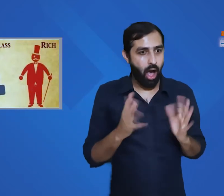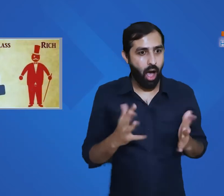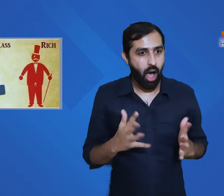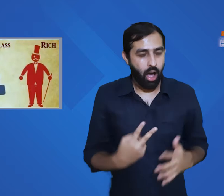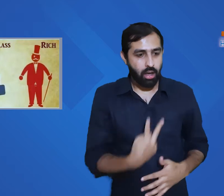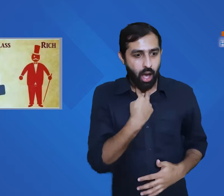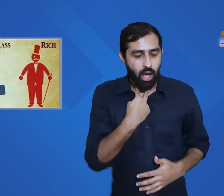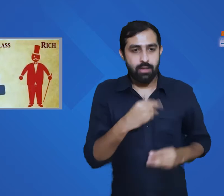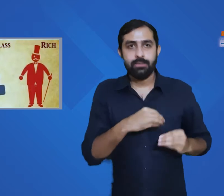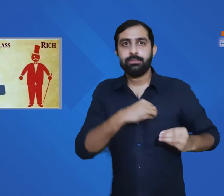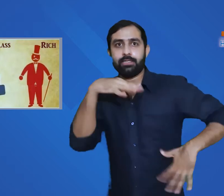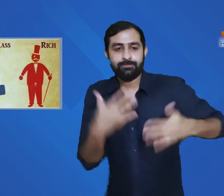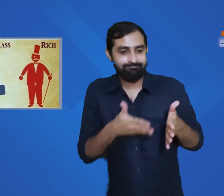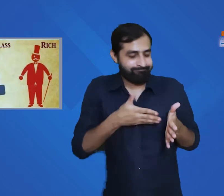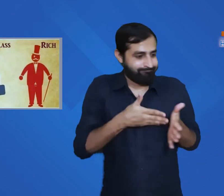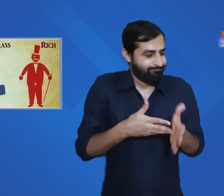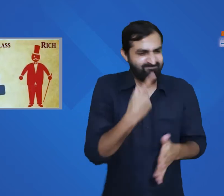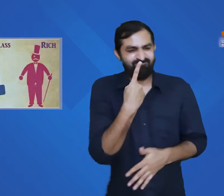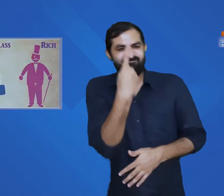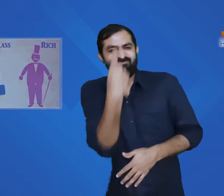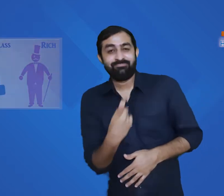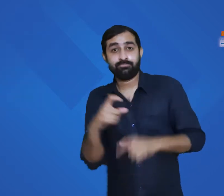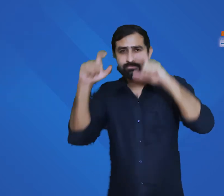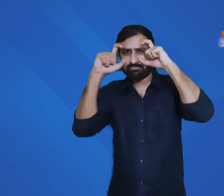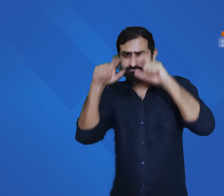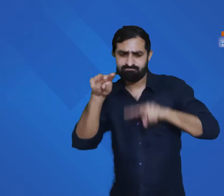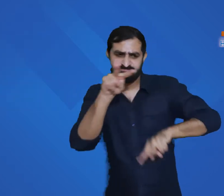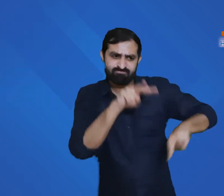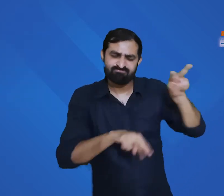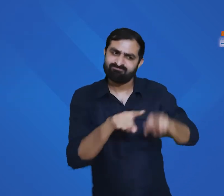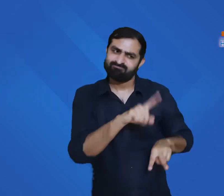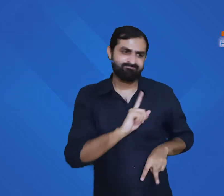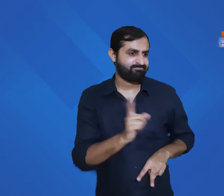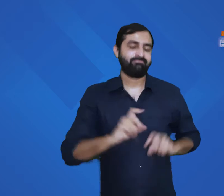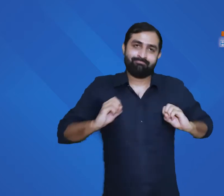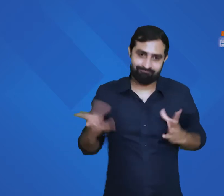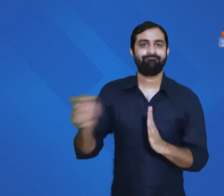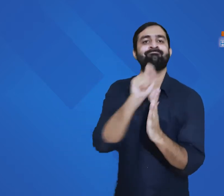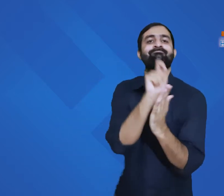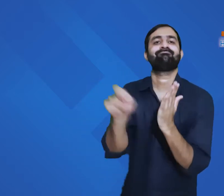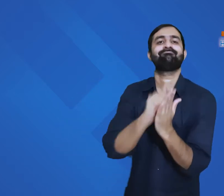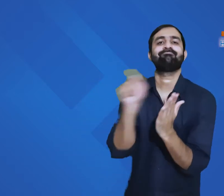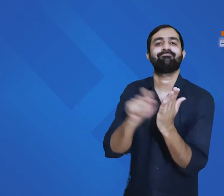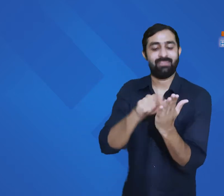This created a negative impact on the lives of the villagers. Nirmal Verma wrote of these pitiful experiences